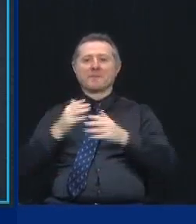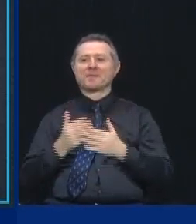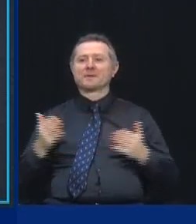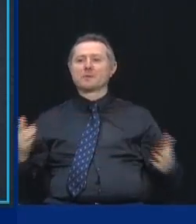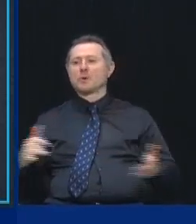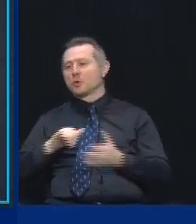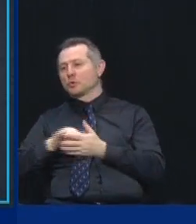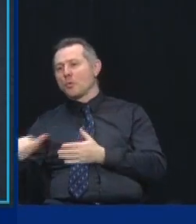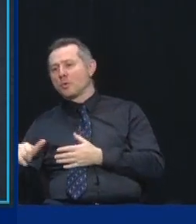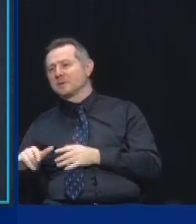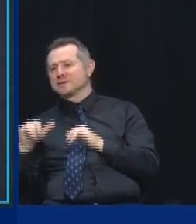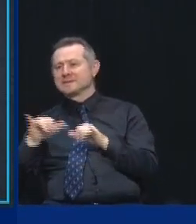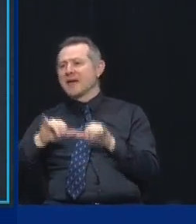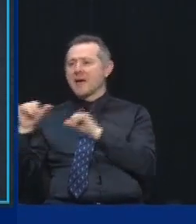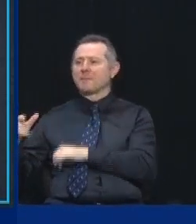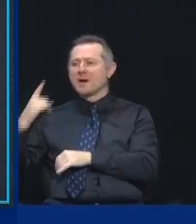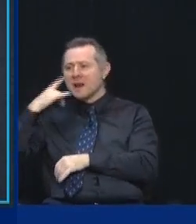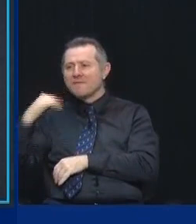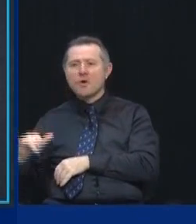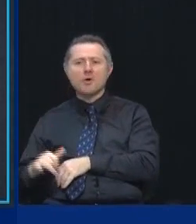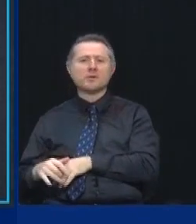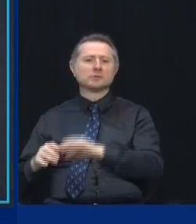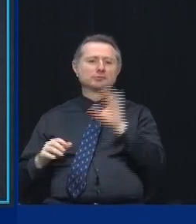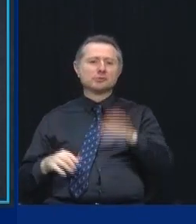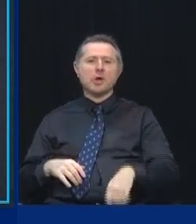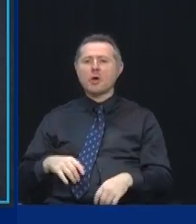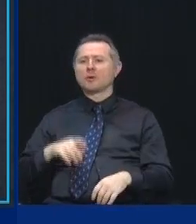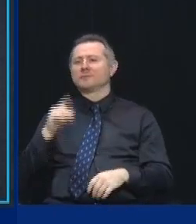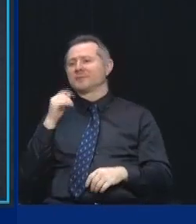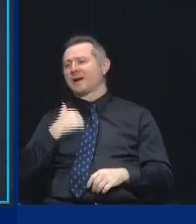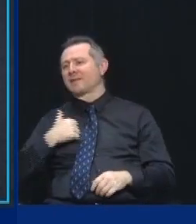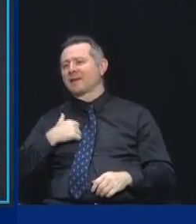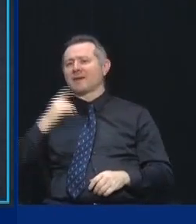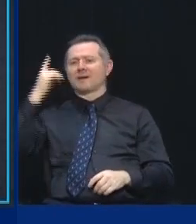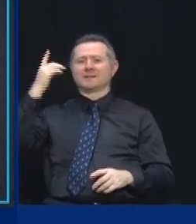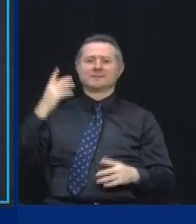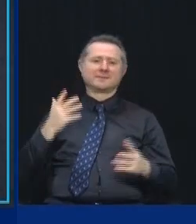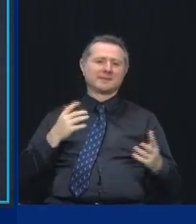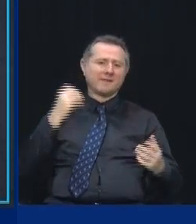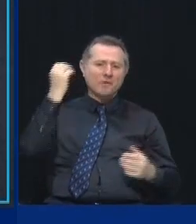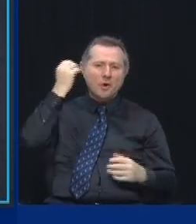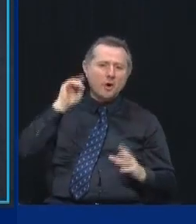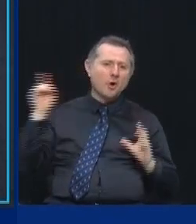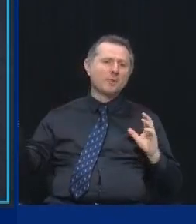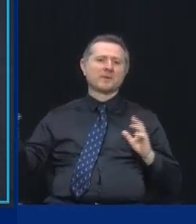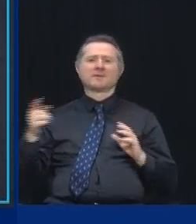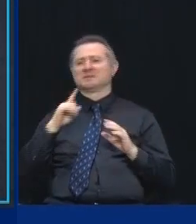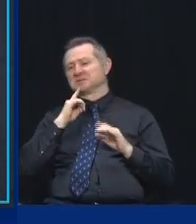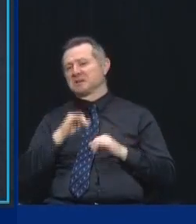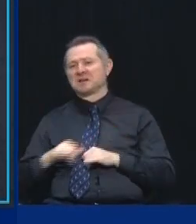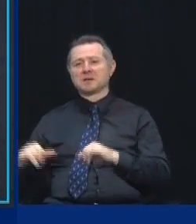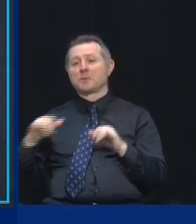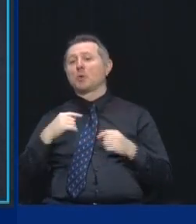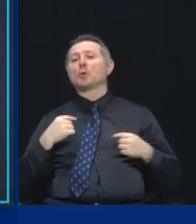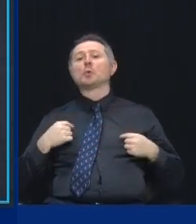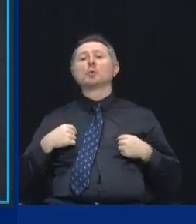MOMENT OF OPPORTUNITY BECAUSE EVERYBODY HAS TO REBUILD. NEW YORK'S REBUILDING. SO IS CALIFORNIA. SO IS CHICAGO.